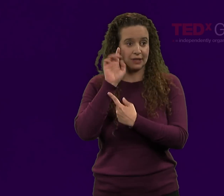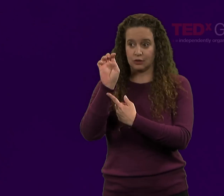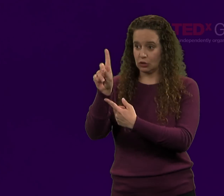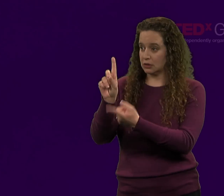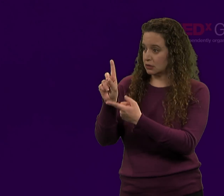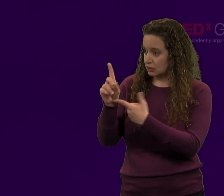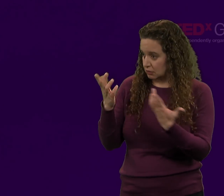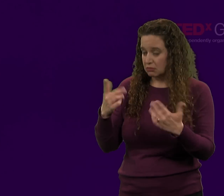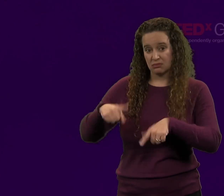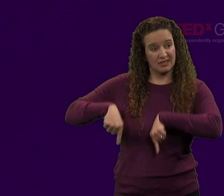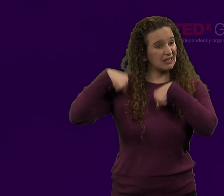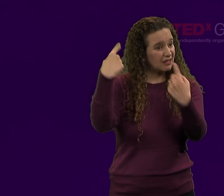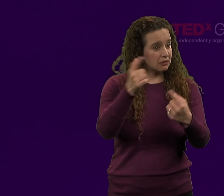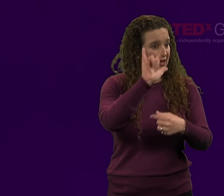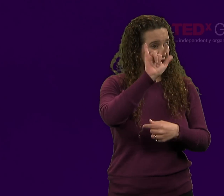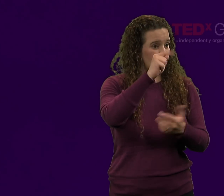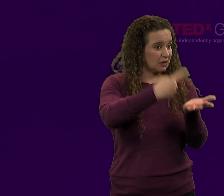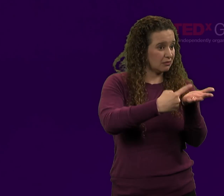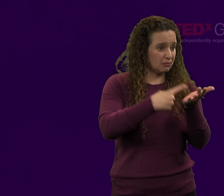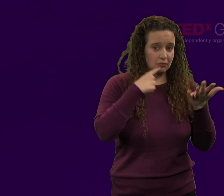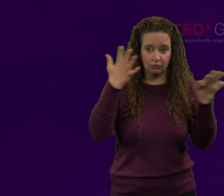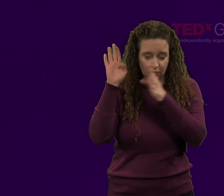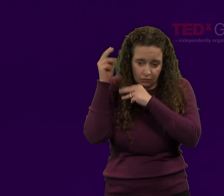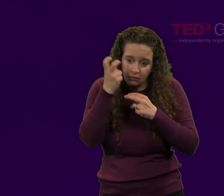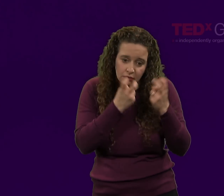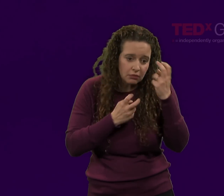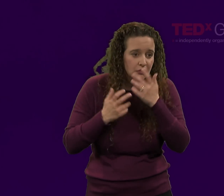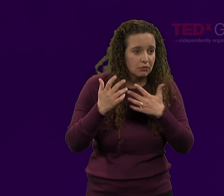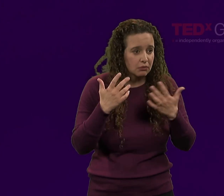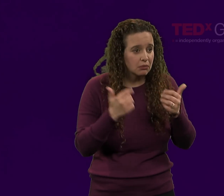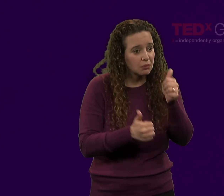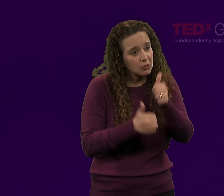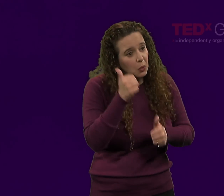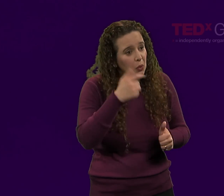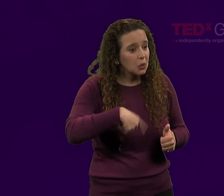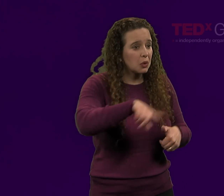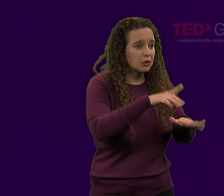Literature to date has really focused on speech training and auditory oral training;